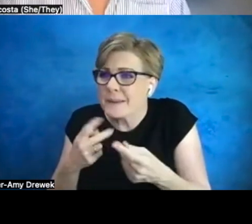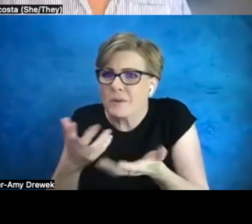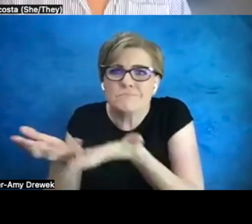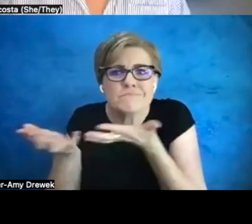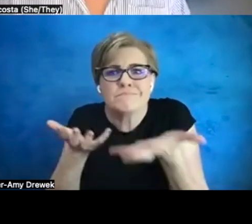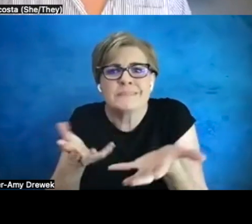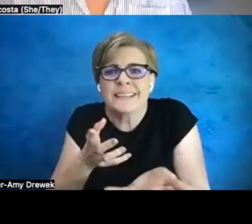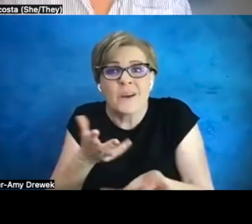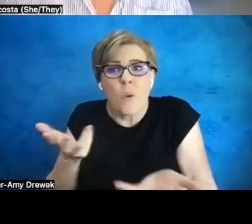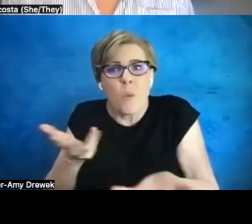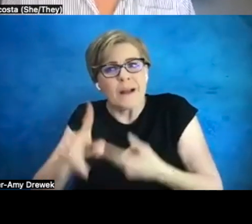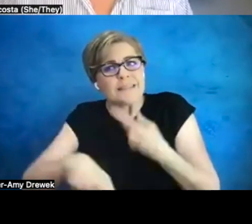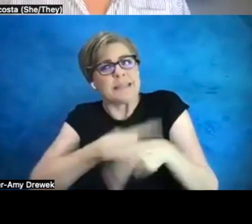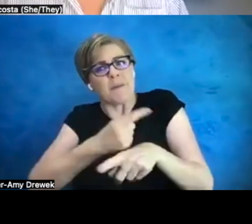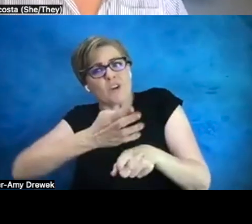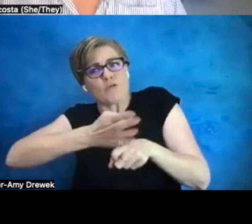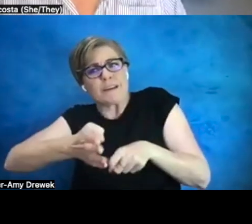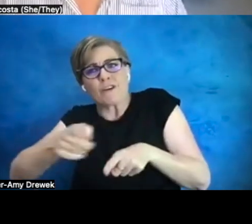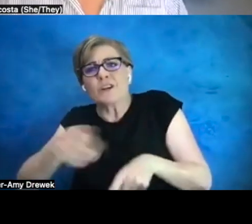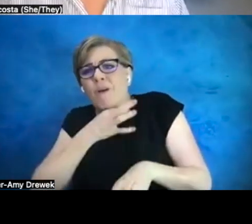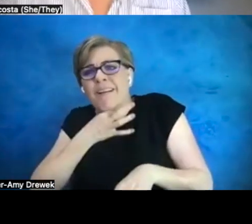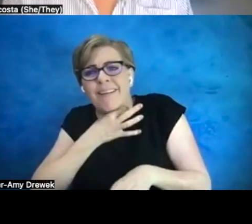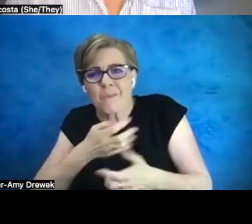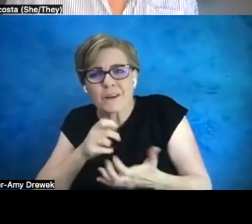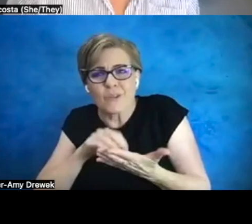what are the kinds of careers you want to learn about? Who are the kind of mentors you